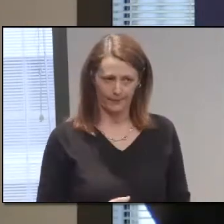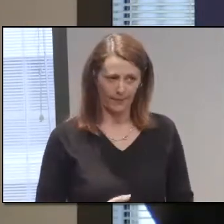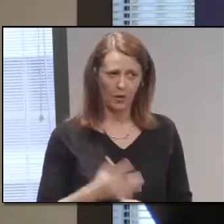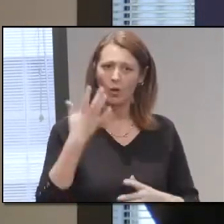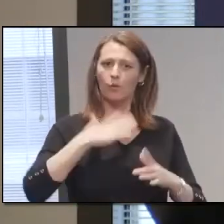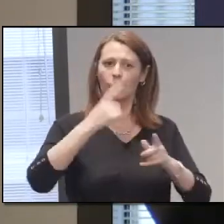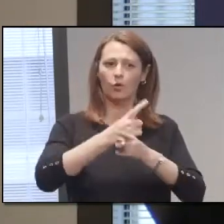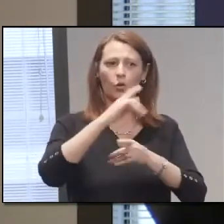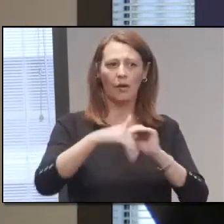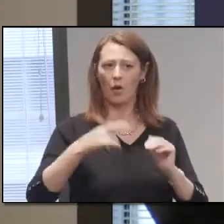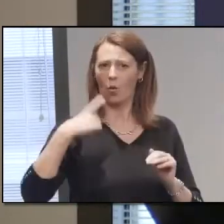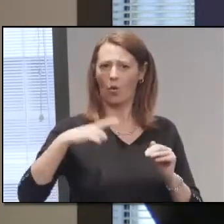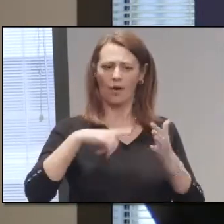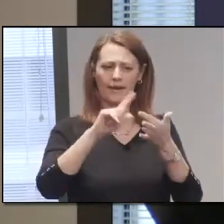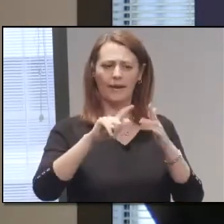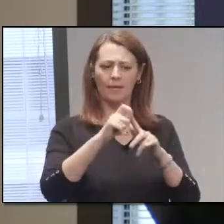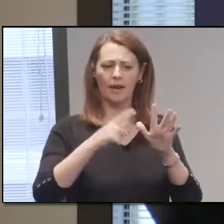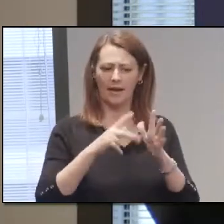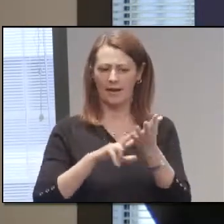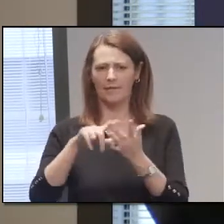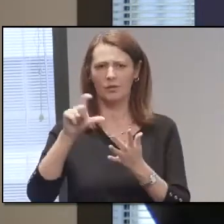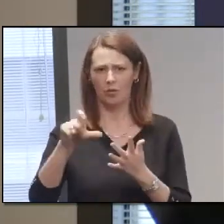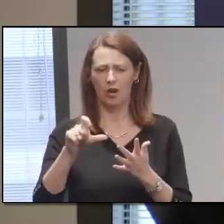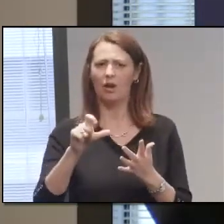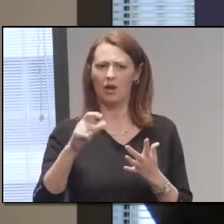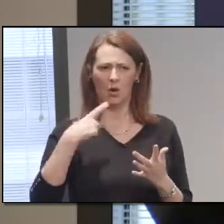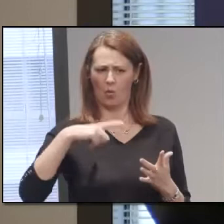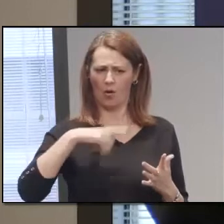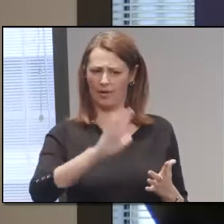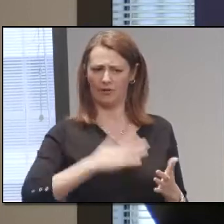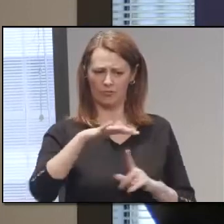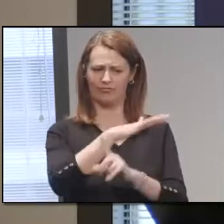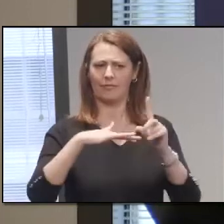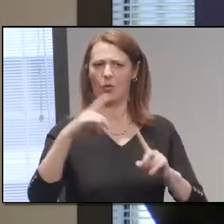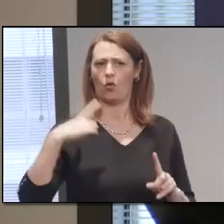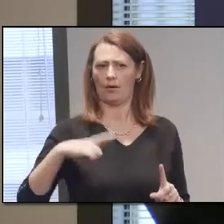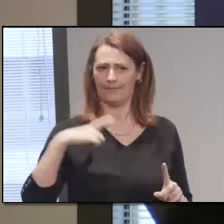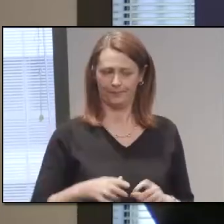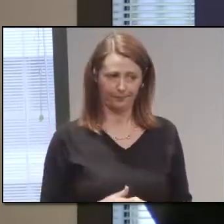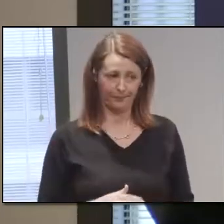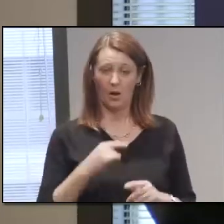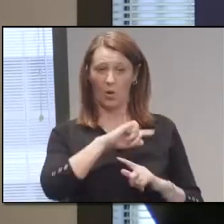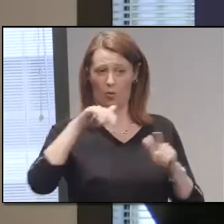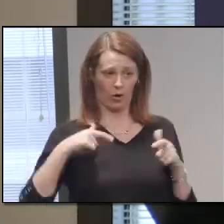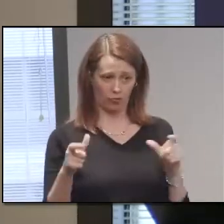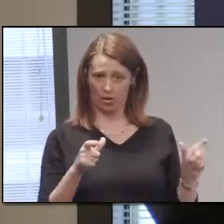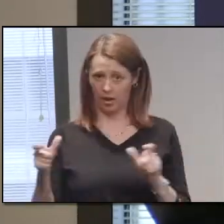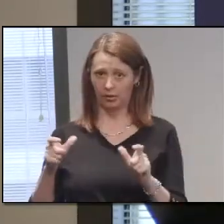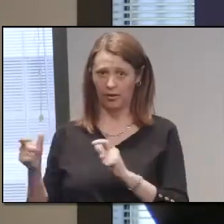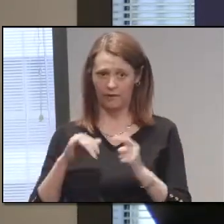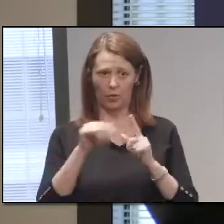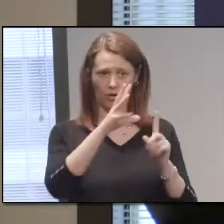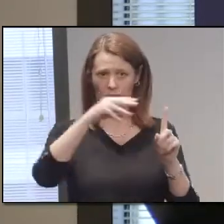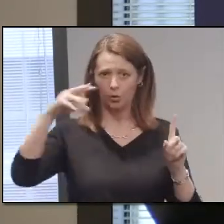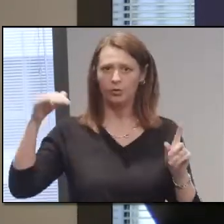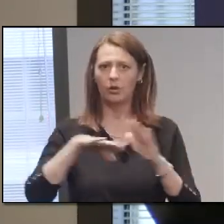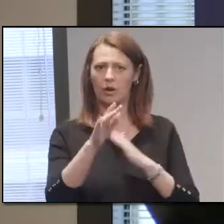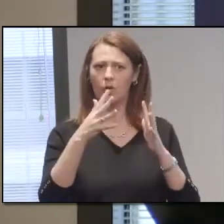is why is EPA Victoria interested in this space. We're a regulator of pollution and waste. Our job